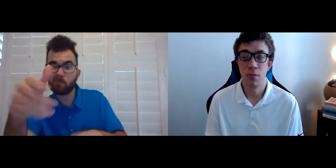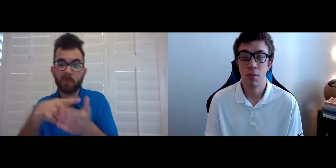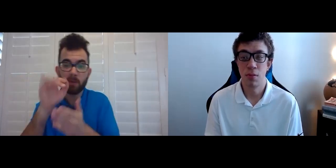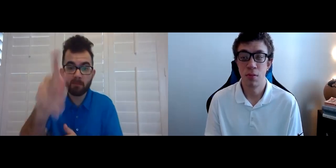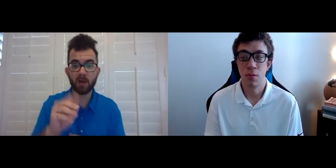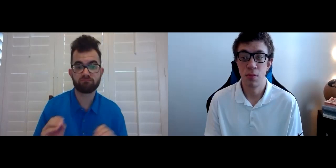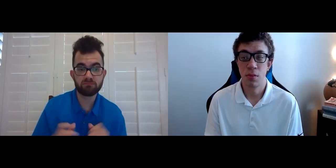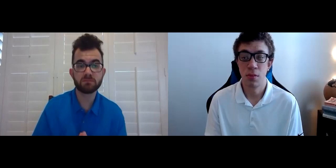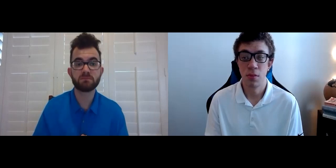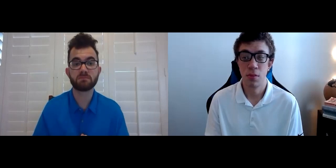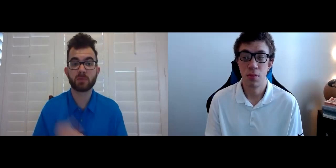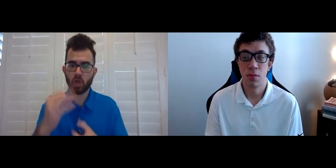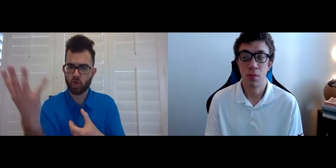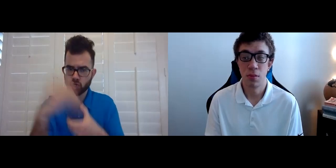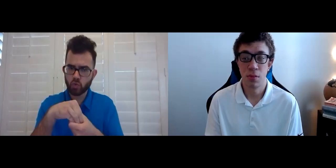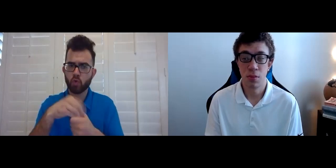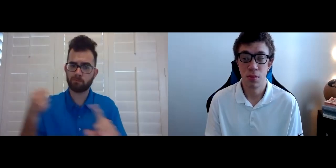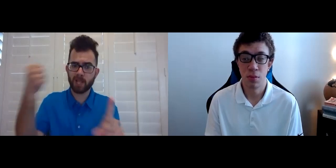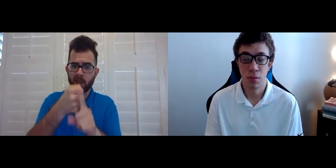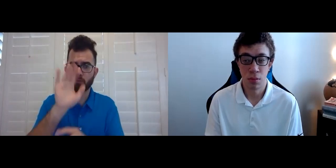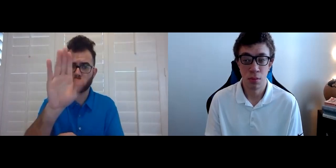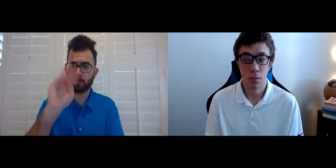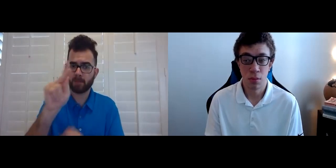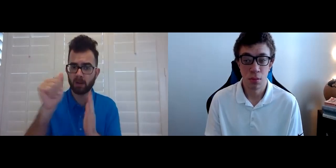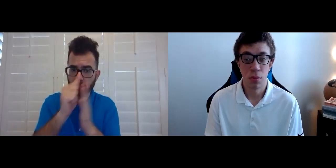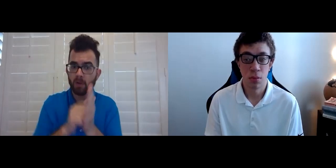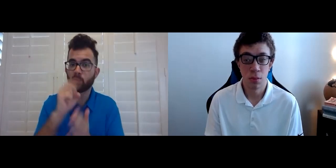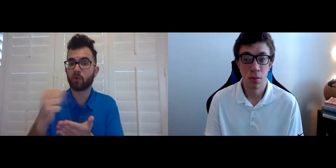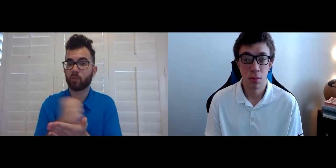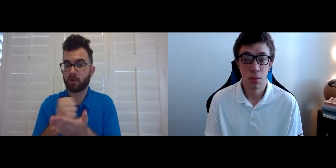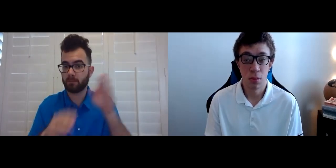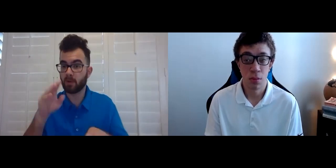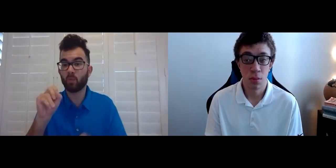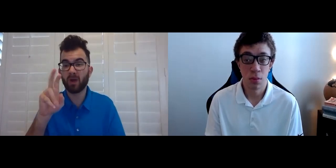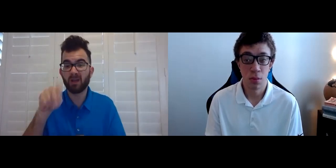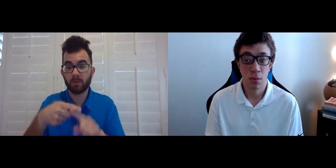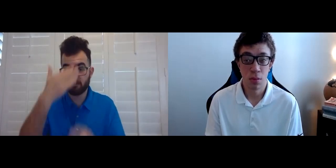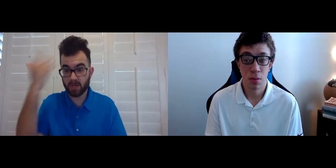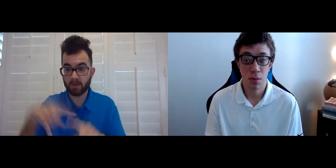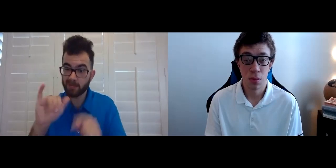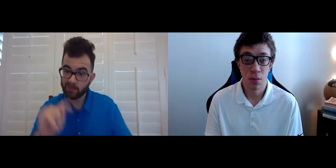There is no more worrying about asking people to pay you back, impacting your bank account or credit card balance,